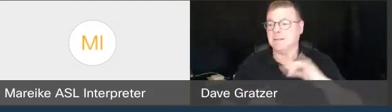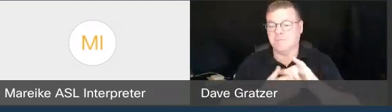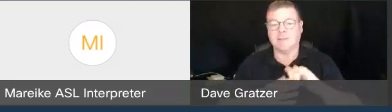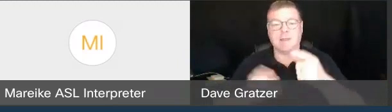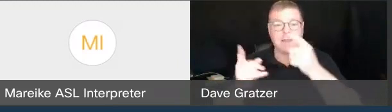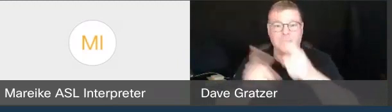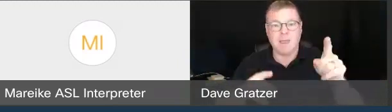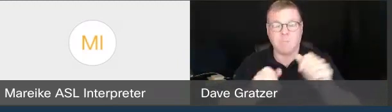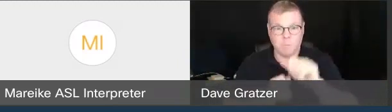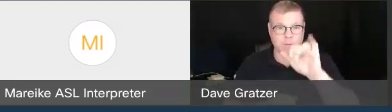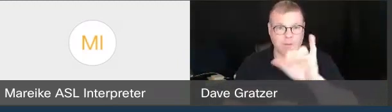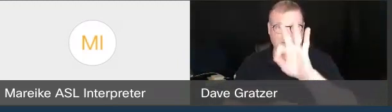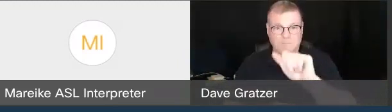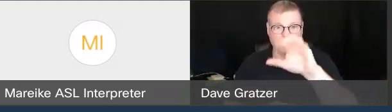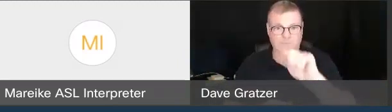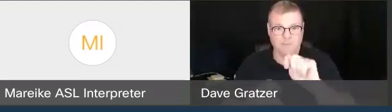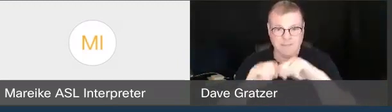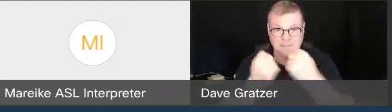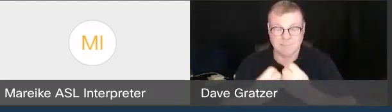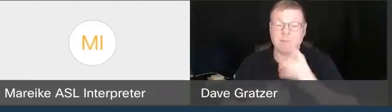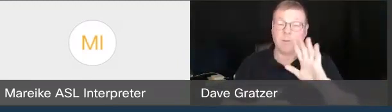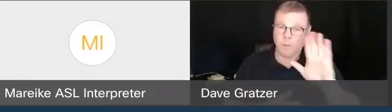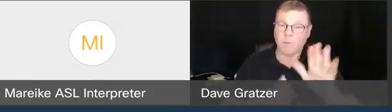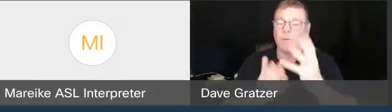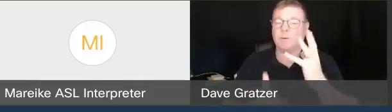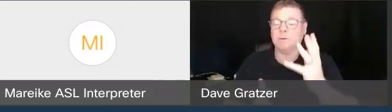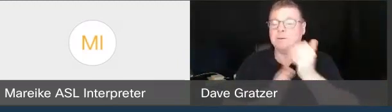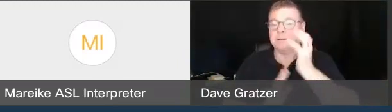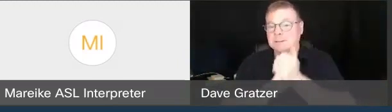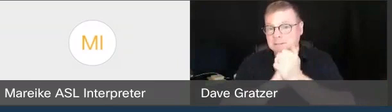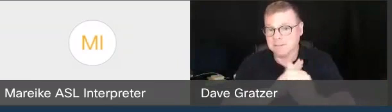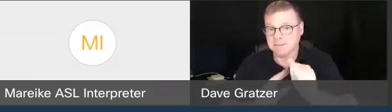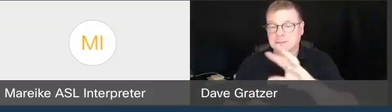team. So certainly the special experiences and skills related to justice involvement, focusing